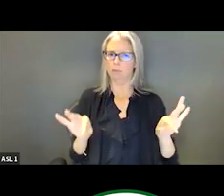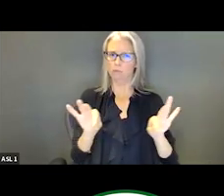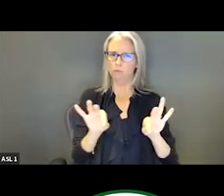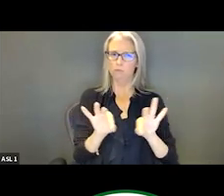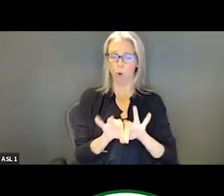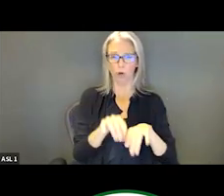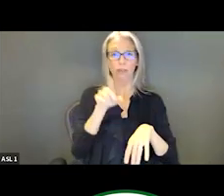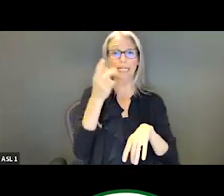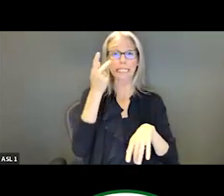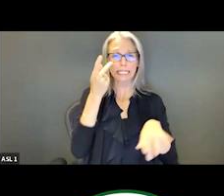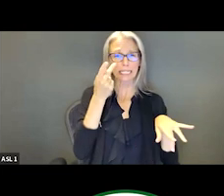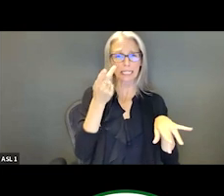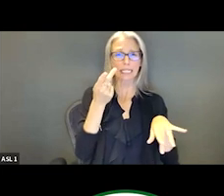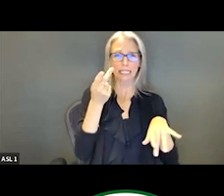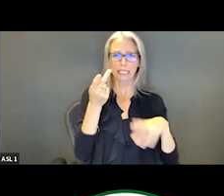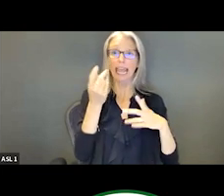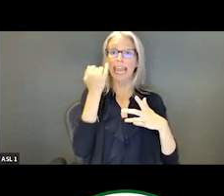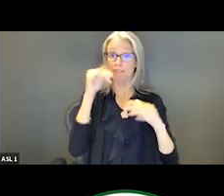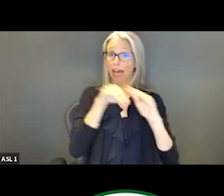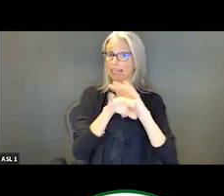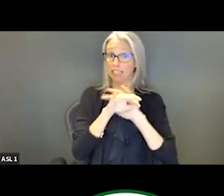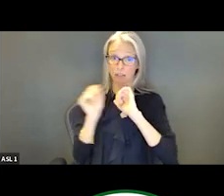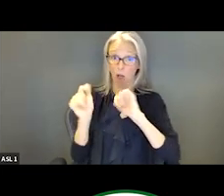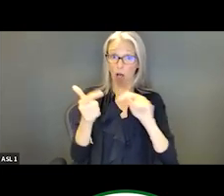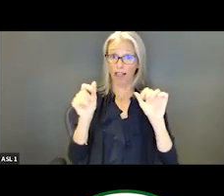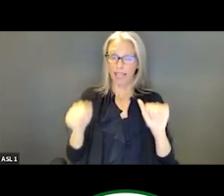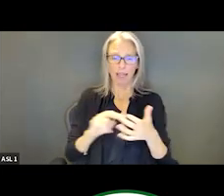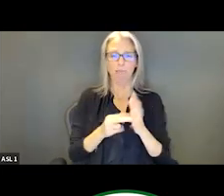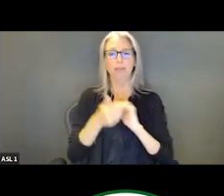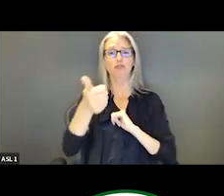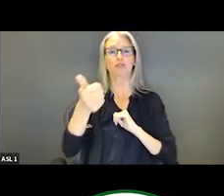The presence of frequent benches created important cognitive restoration opportunities, colors